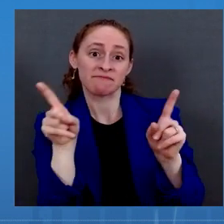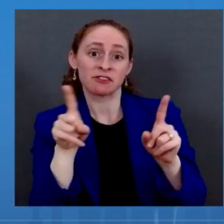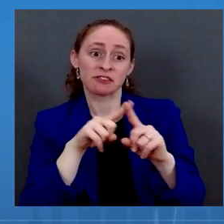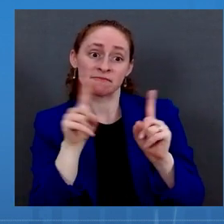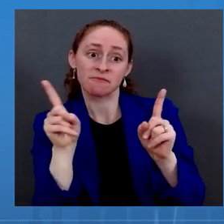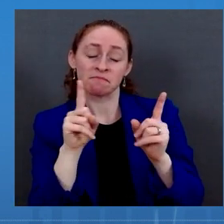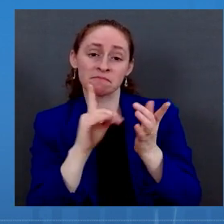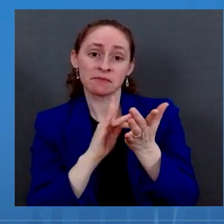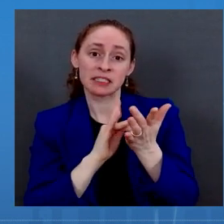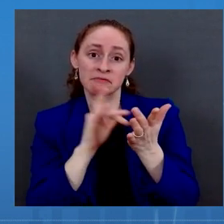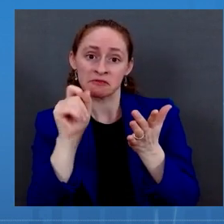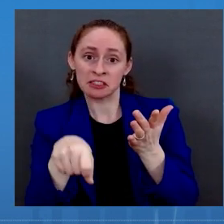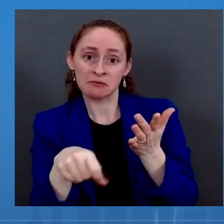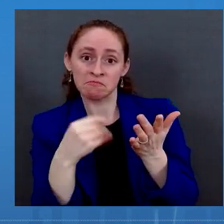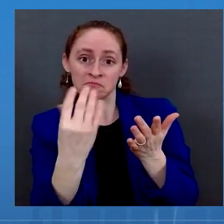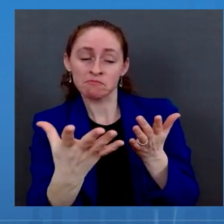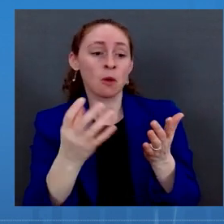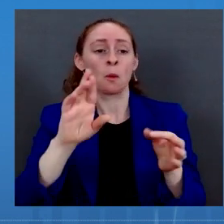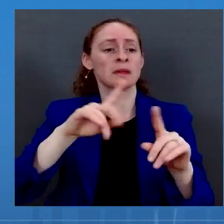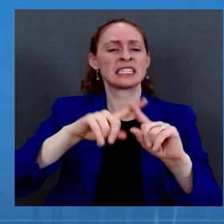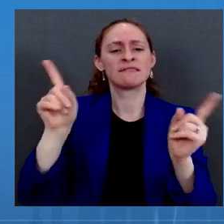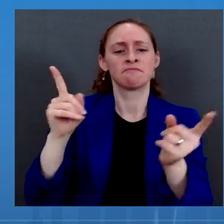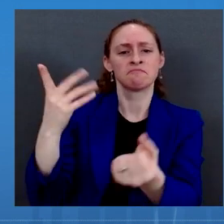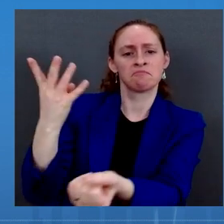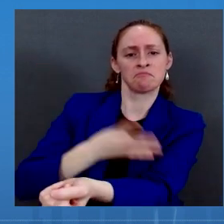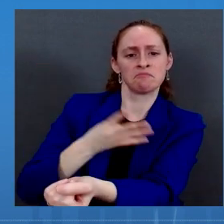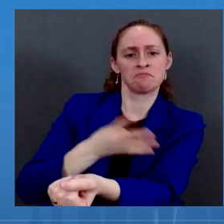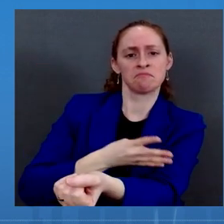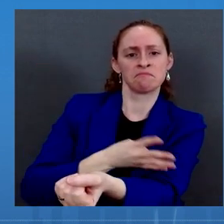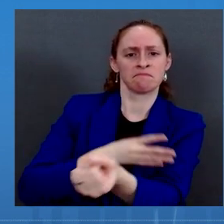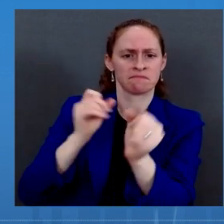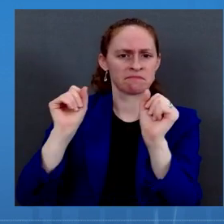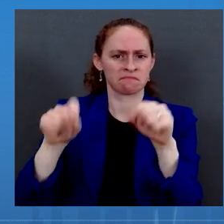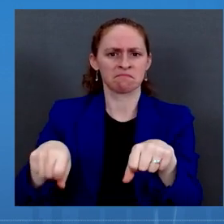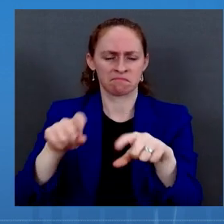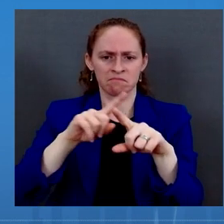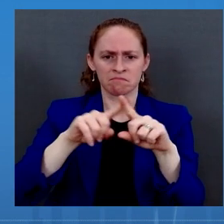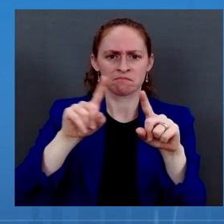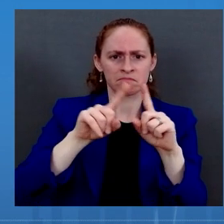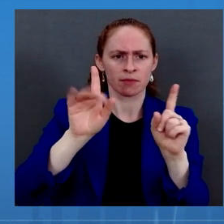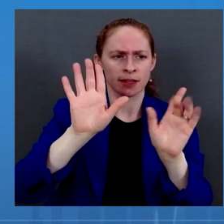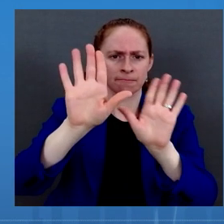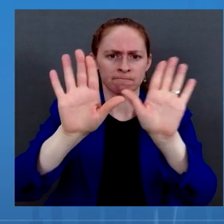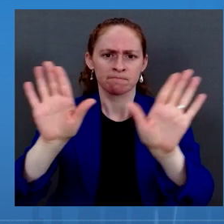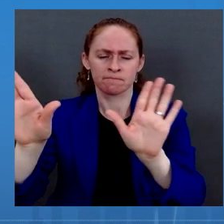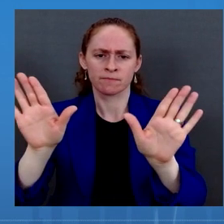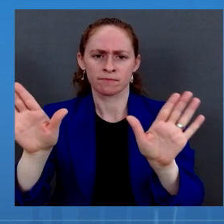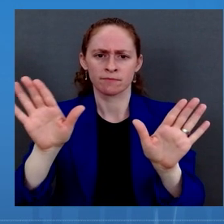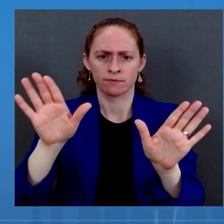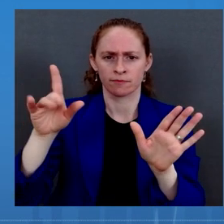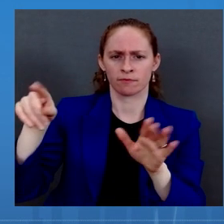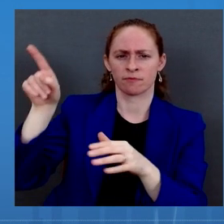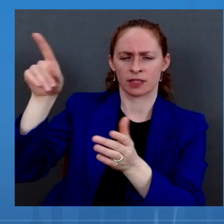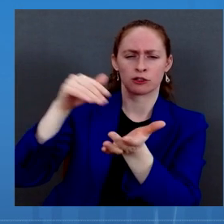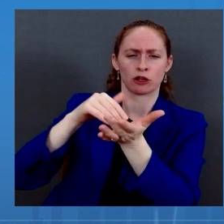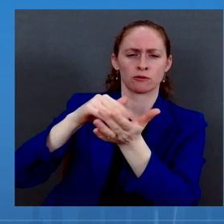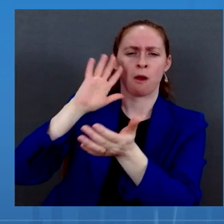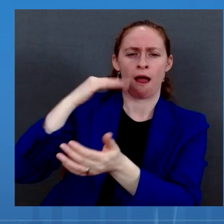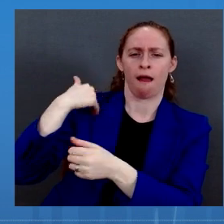This will be coming out shortly from the Guidelines Committee. Mr. Zients: Next question, please. Moderator: Let's go to Ricardo at the AP.